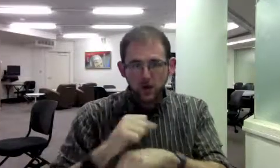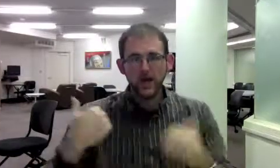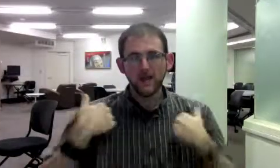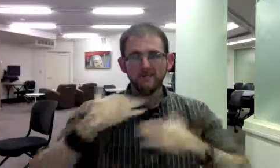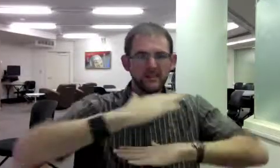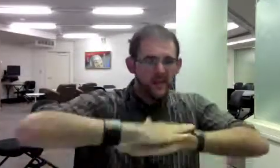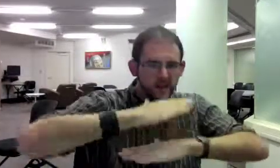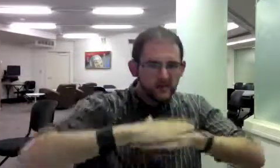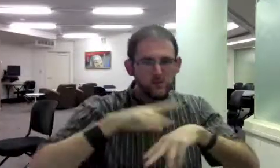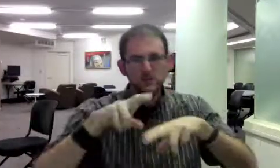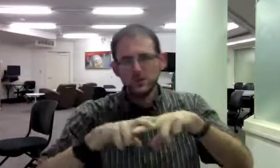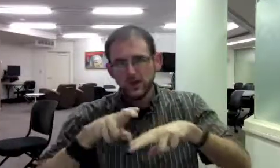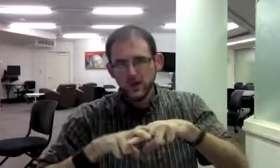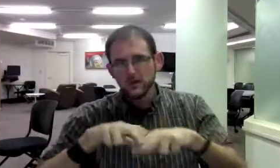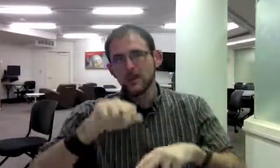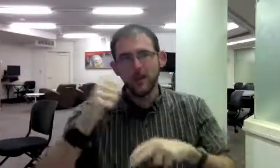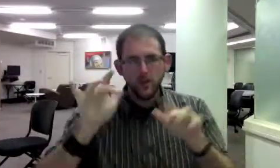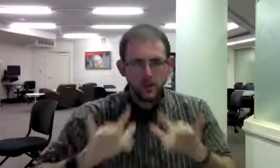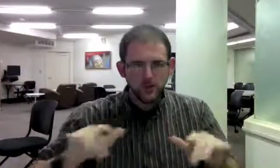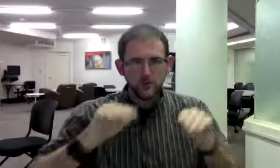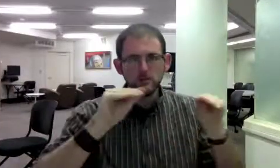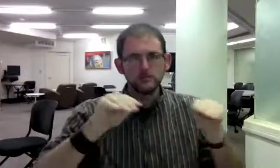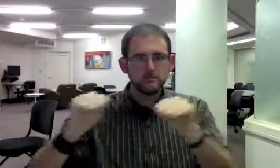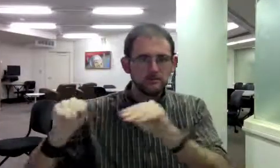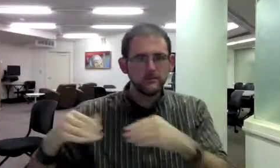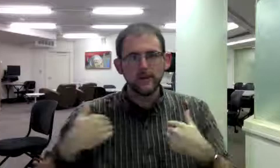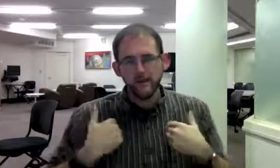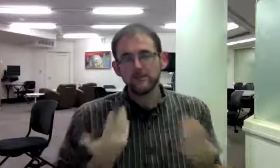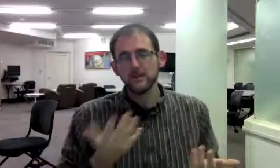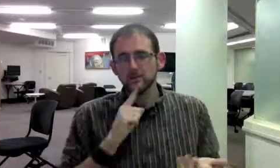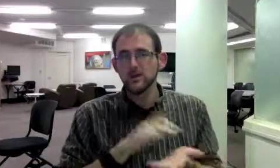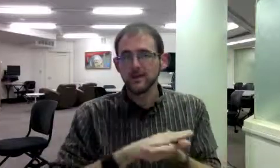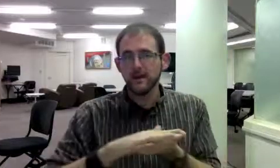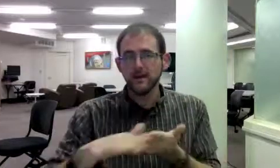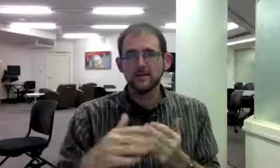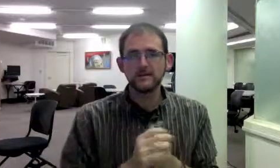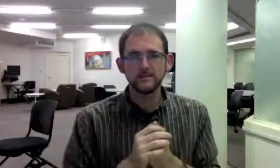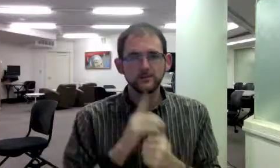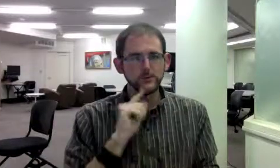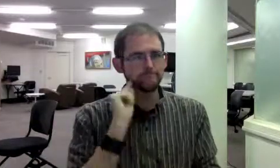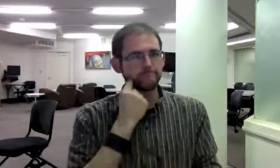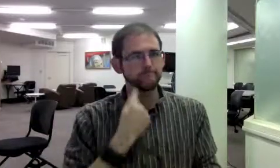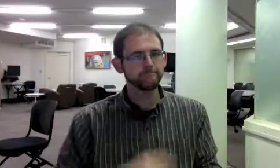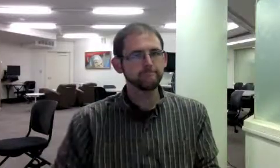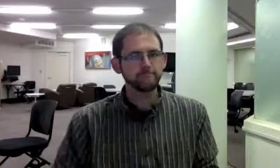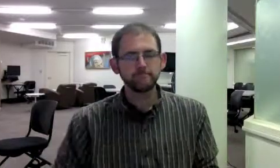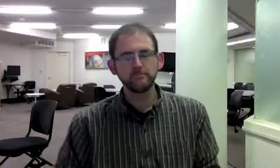We also have tables, chairs, and a bunch of other computers, of course. It's pretty neat!